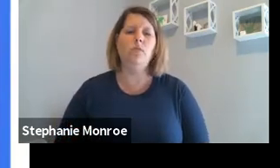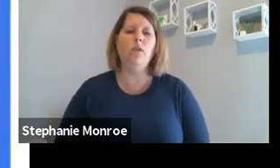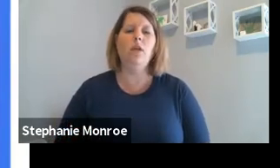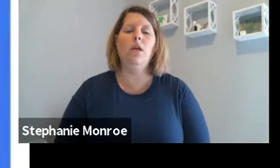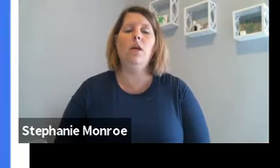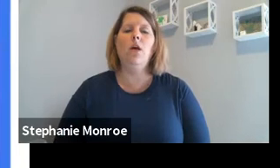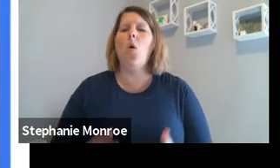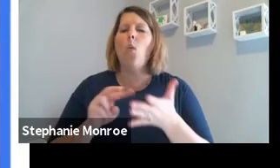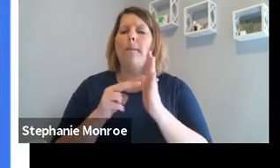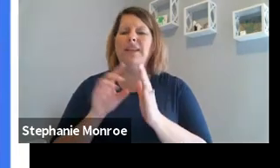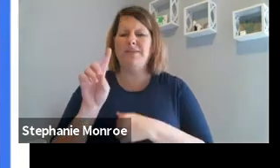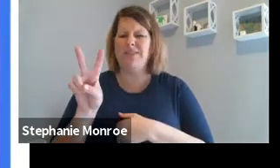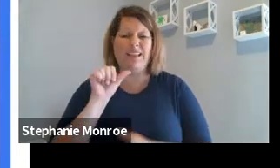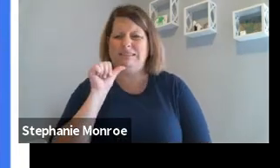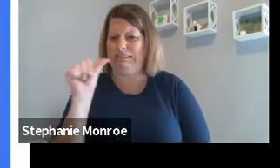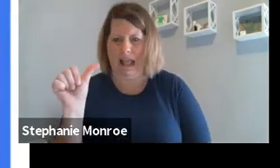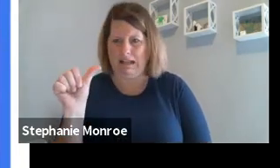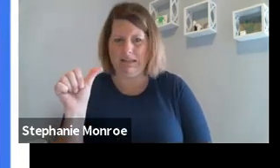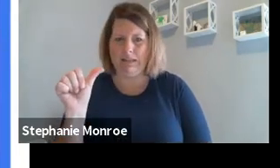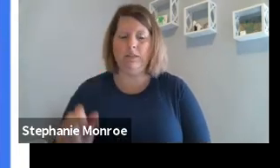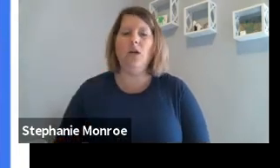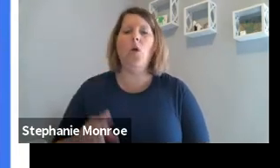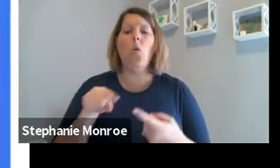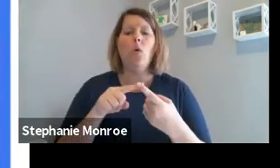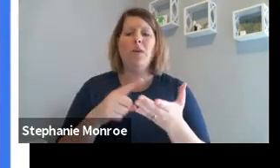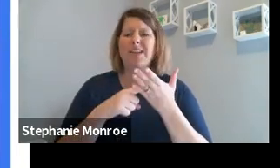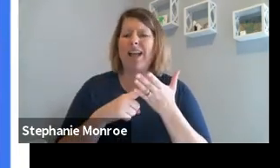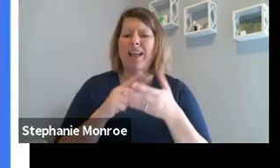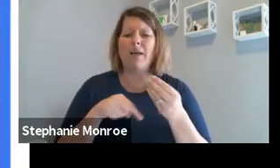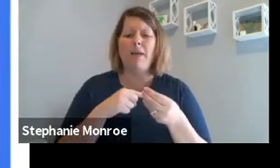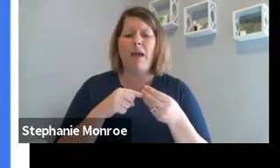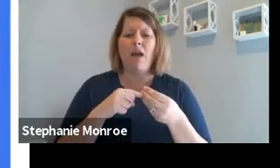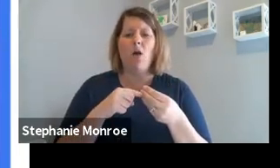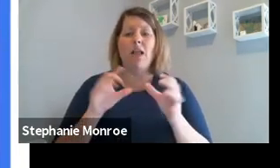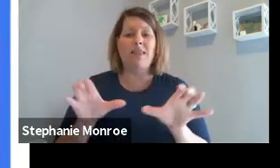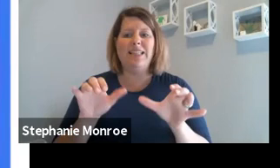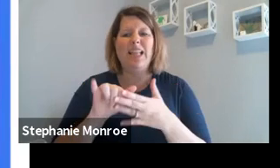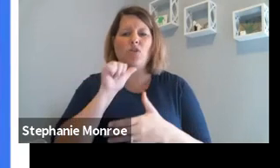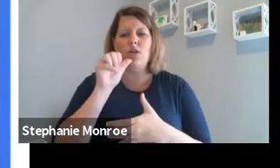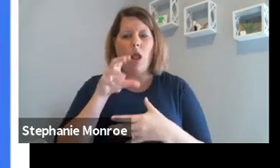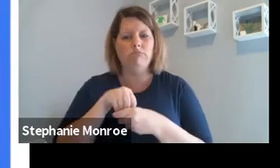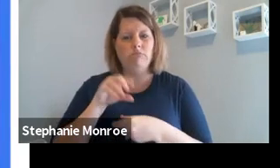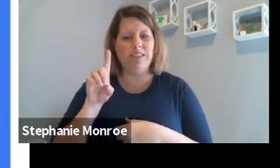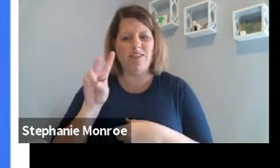What is not domestic violence? When we're talking about acts that are not part of the definition of domestic violence